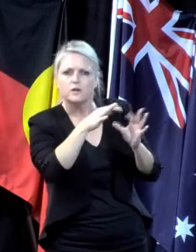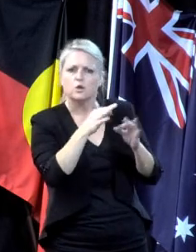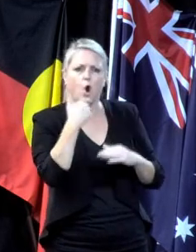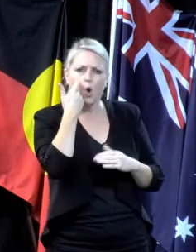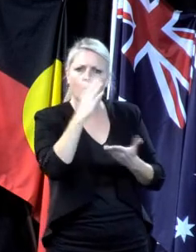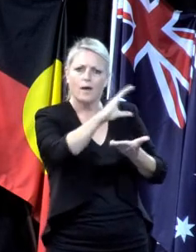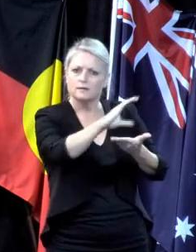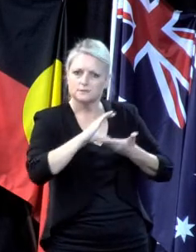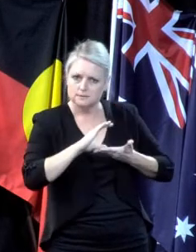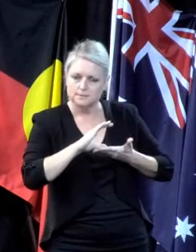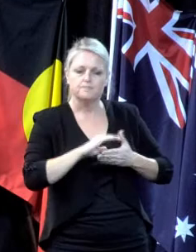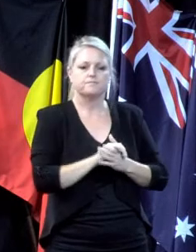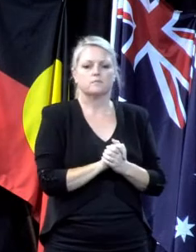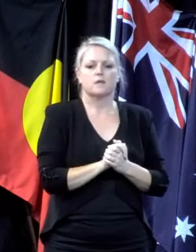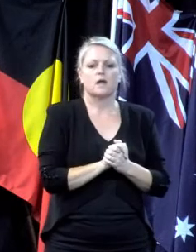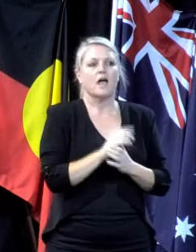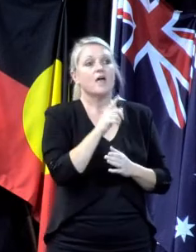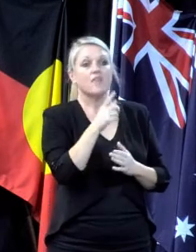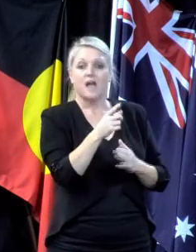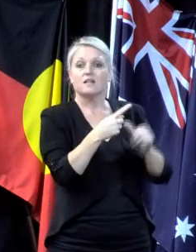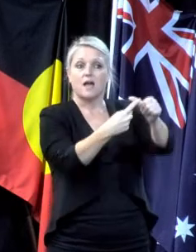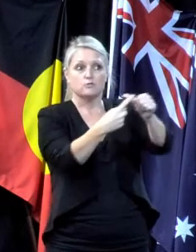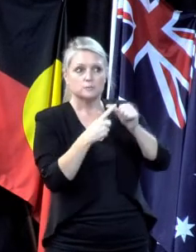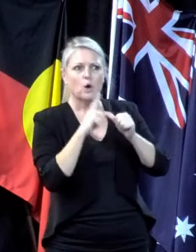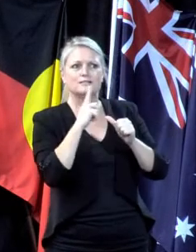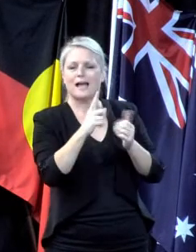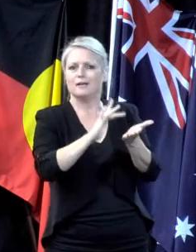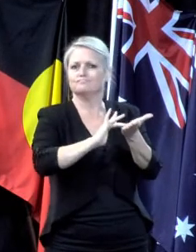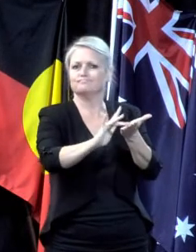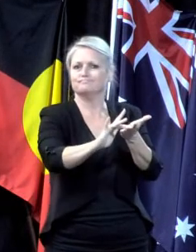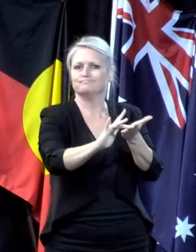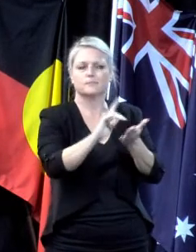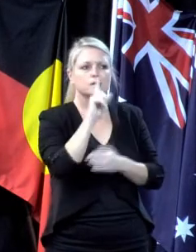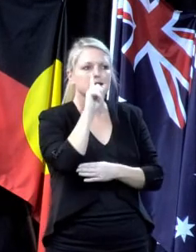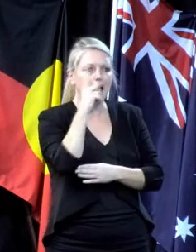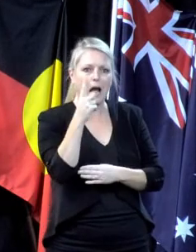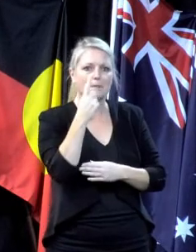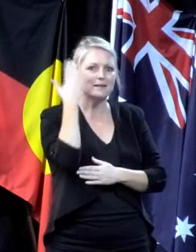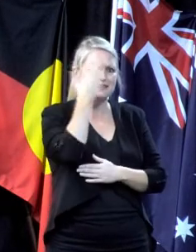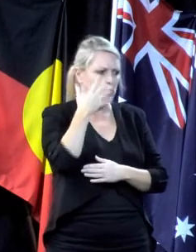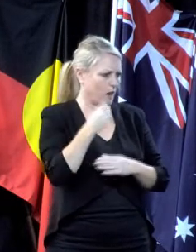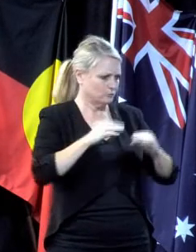funding is empty, then the school is required to provide support and find the human and financial resource